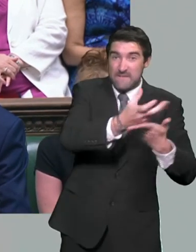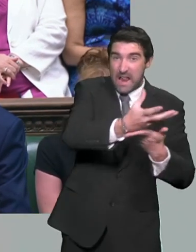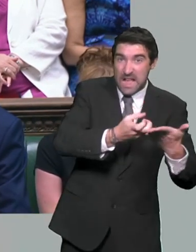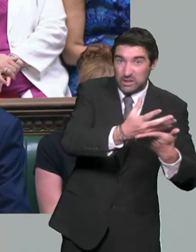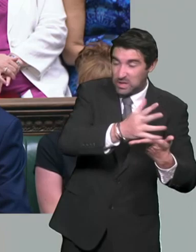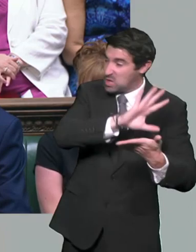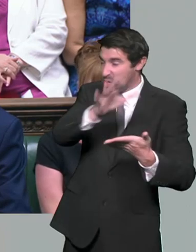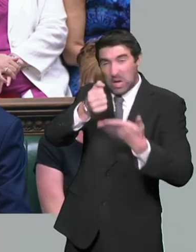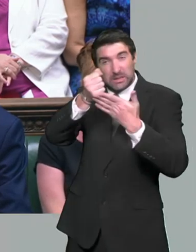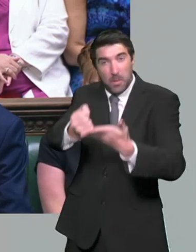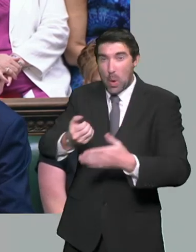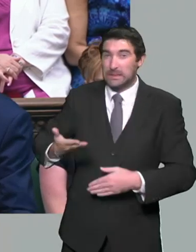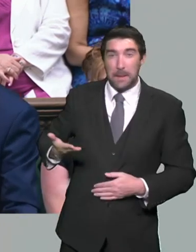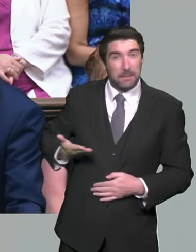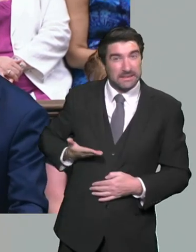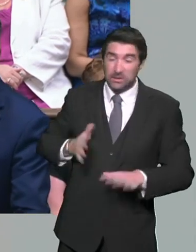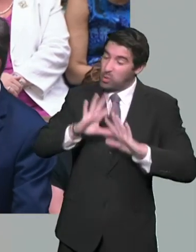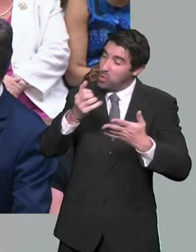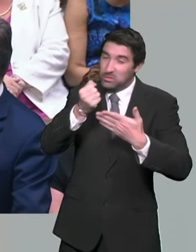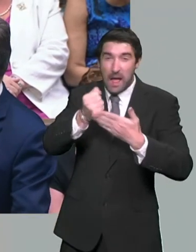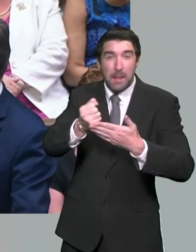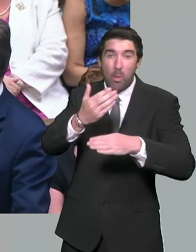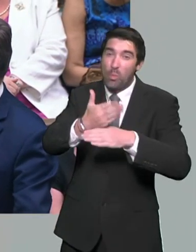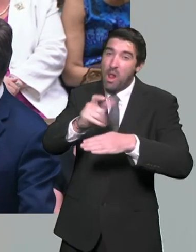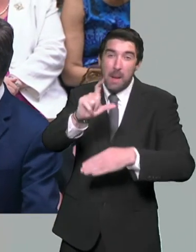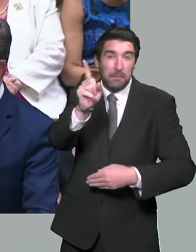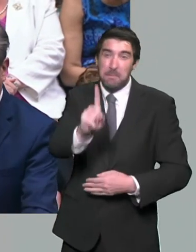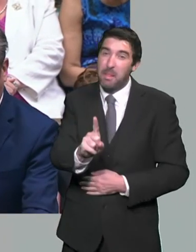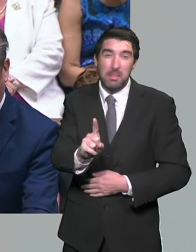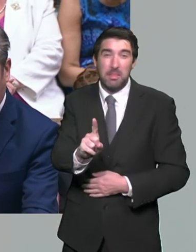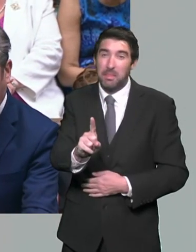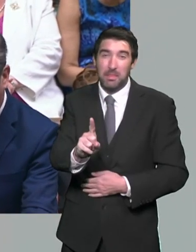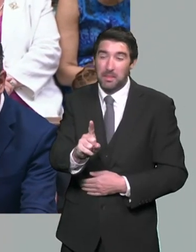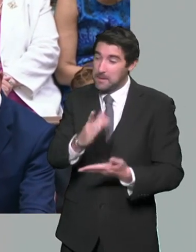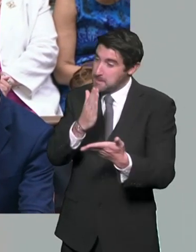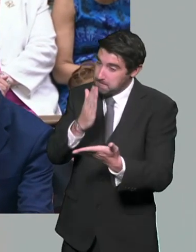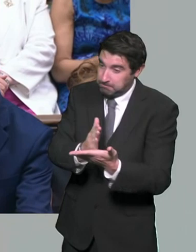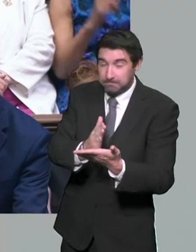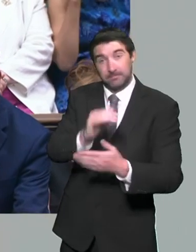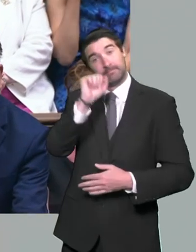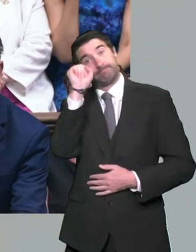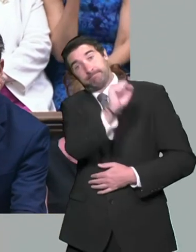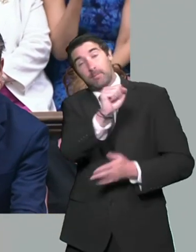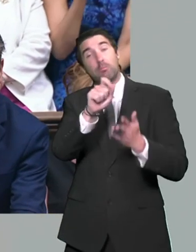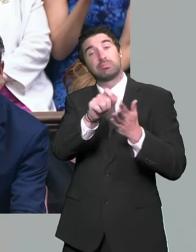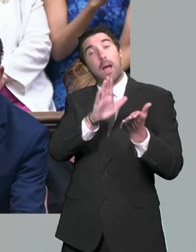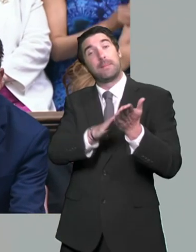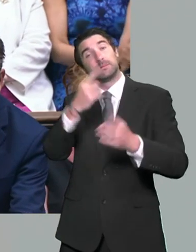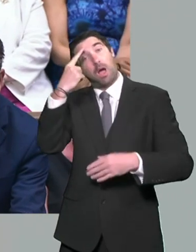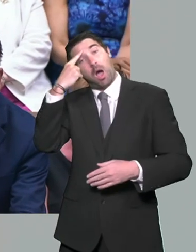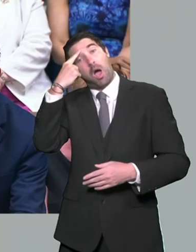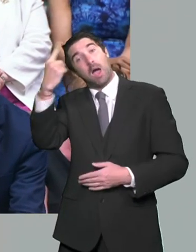to help working people through the crisis, and his big idea is to go back to imperial